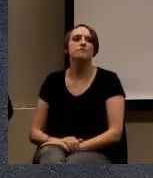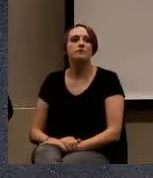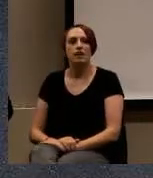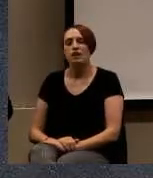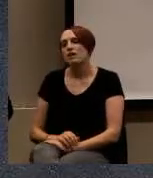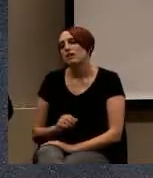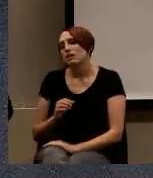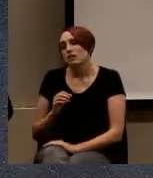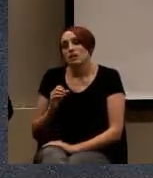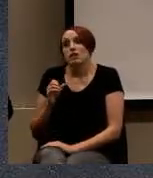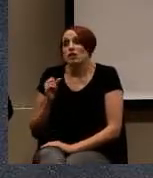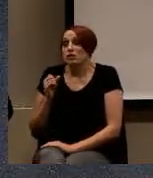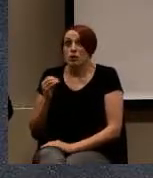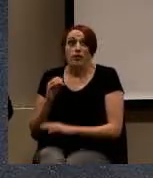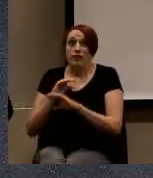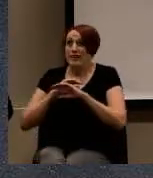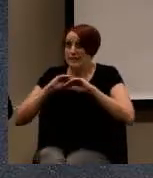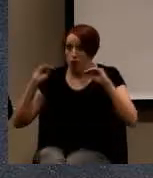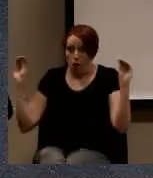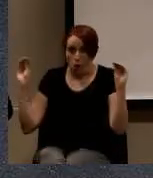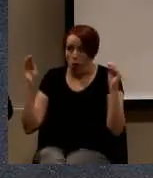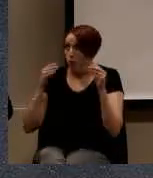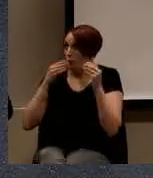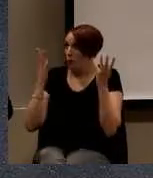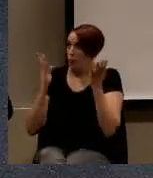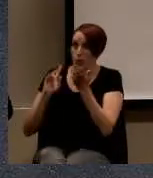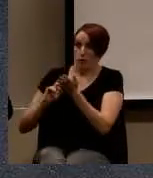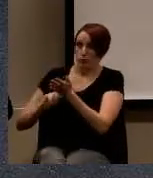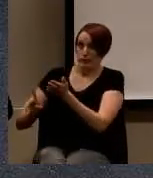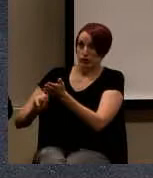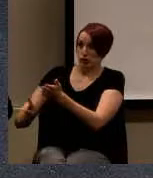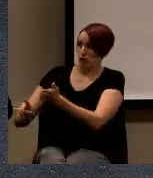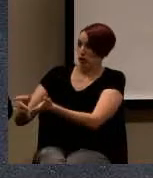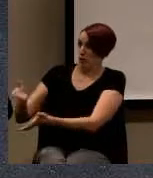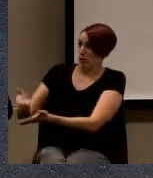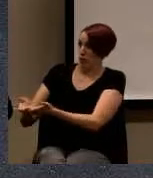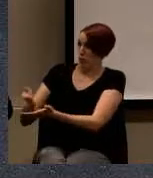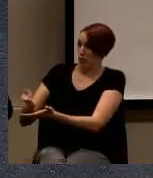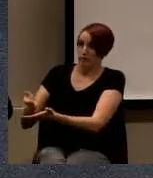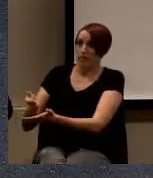And this is just one that there's no, there is no science to say that a 75-year-old driver is